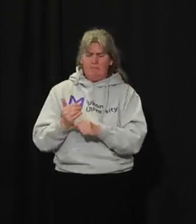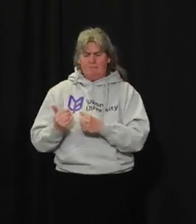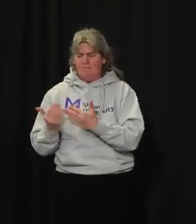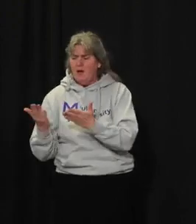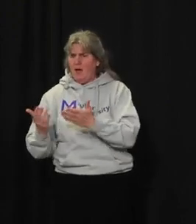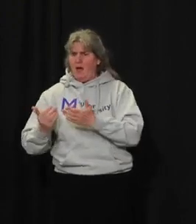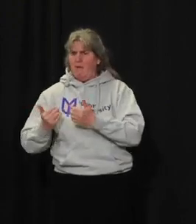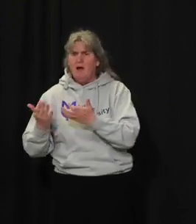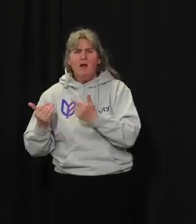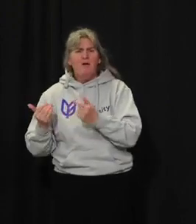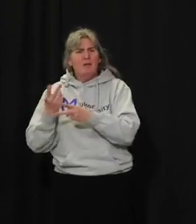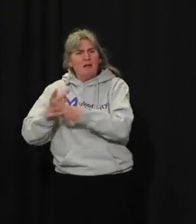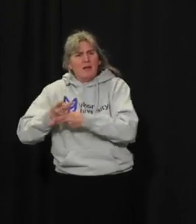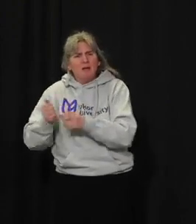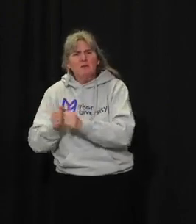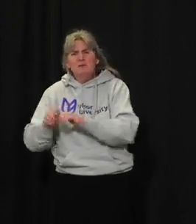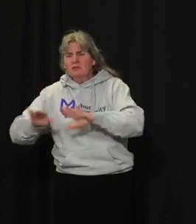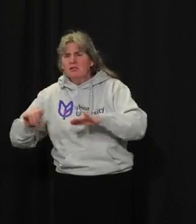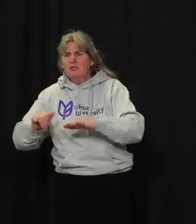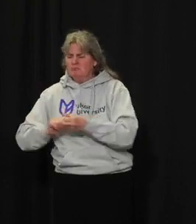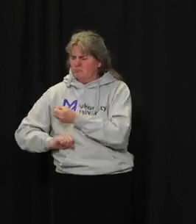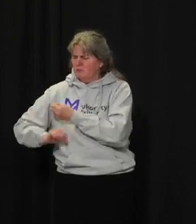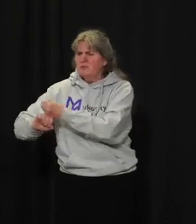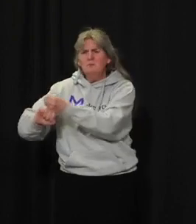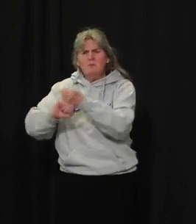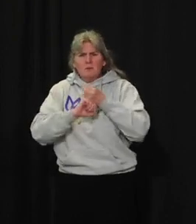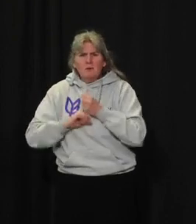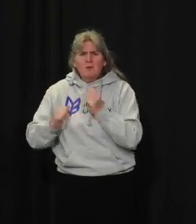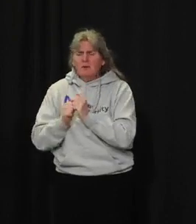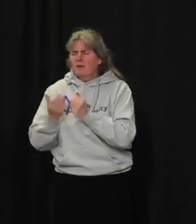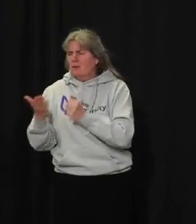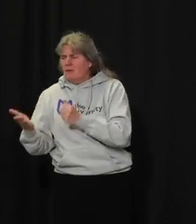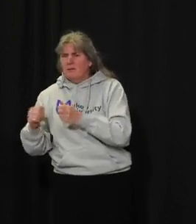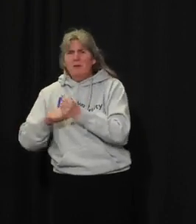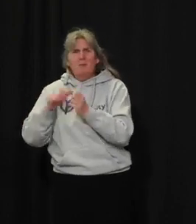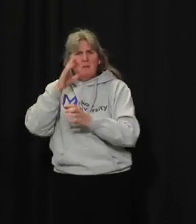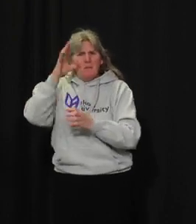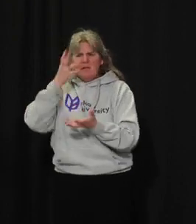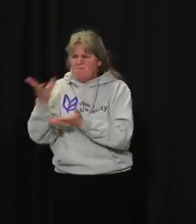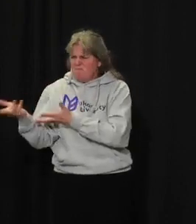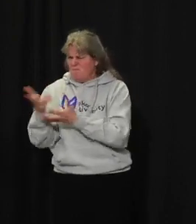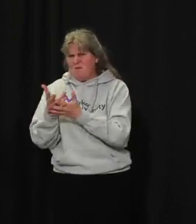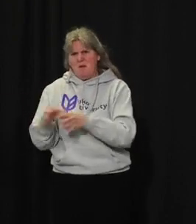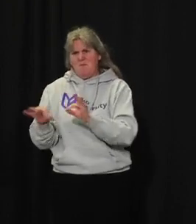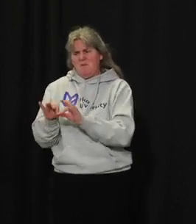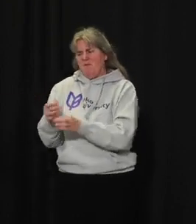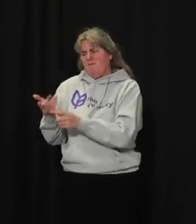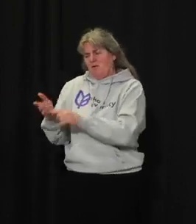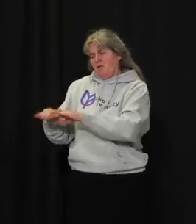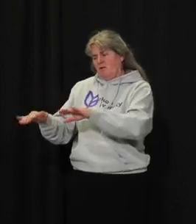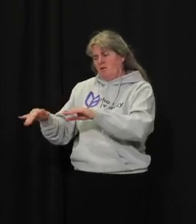themselves to caring for children, creating a support network that is incredibly important for our children and